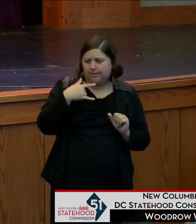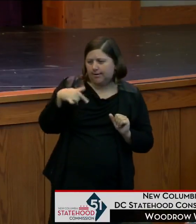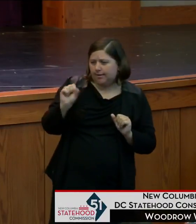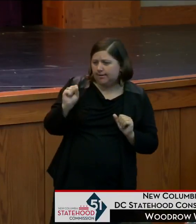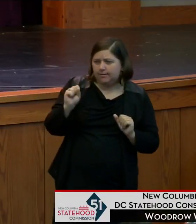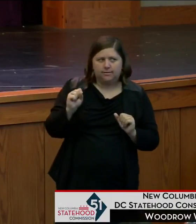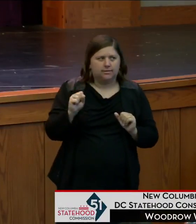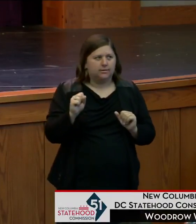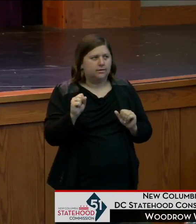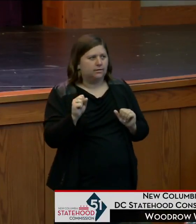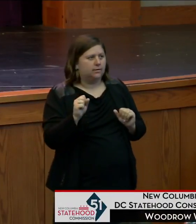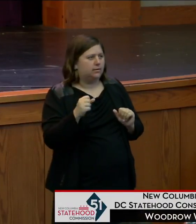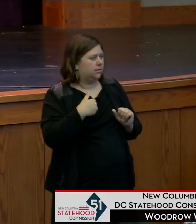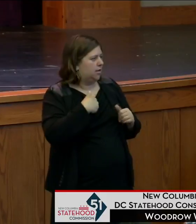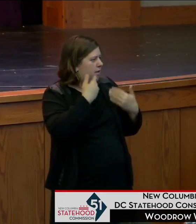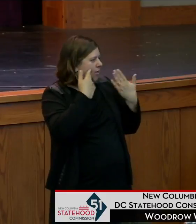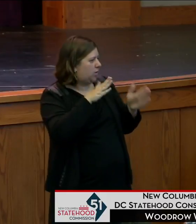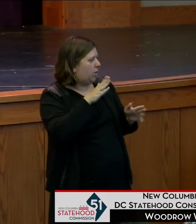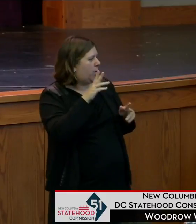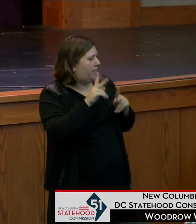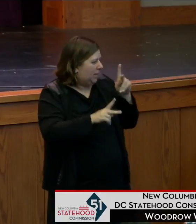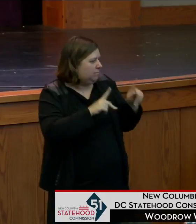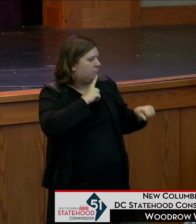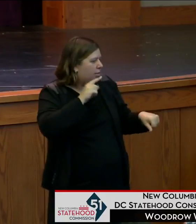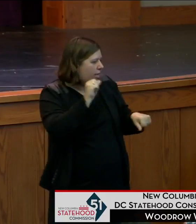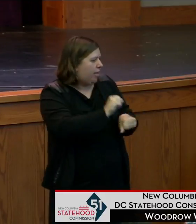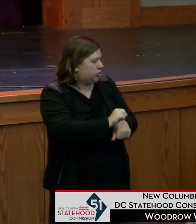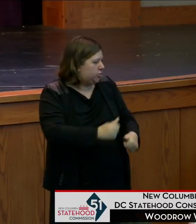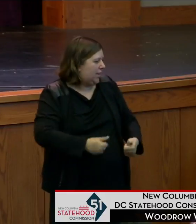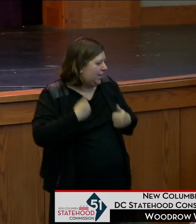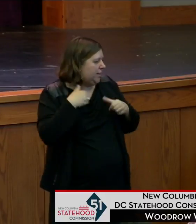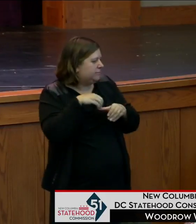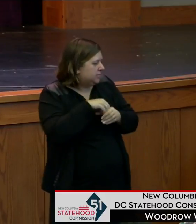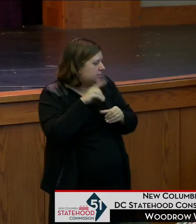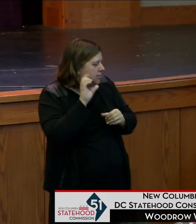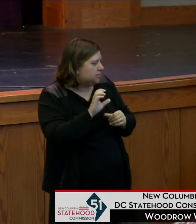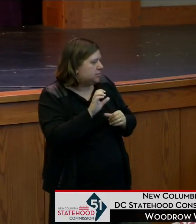HE SAID I DID NOT KNOW THAT PEOPLE ACTUALLY LIVED IN D.C.